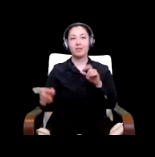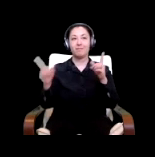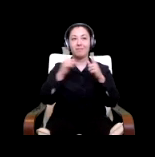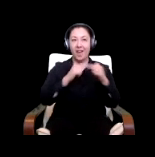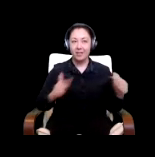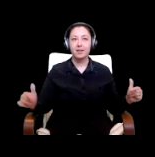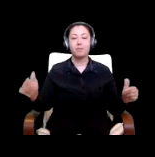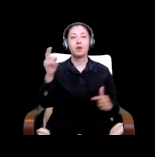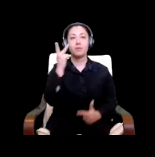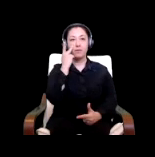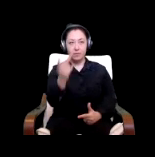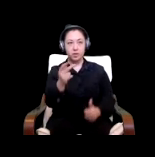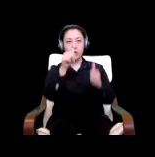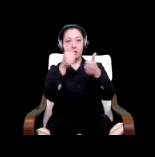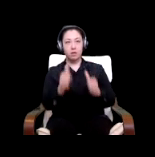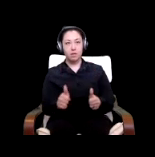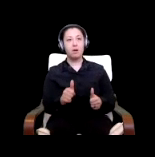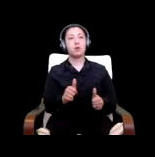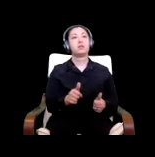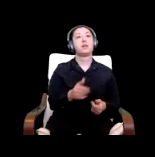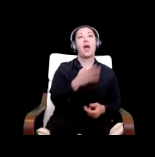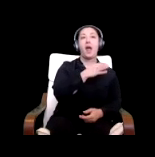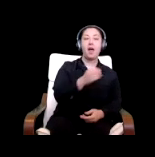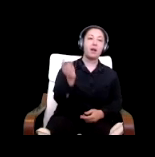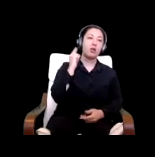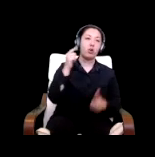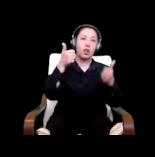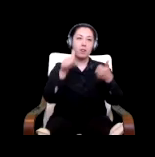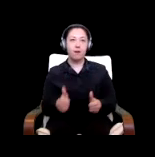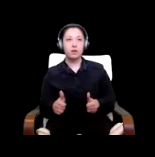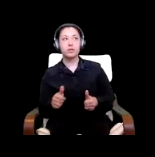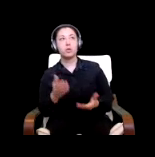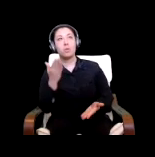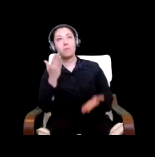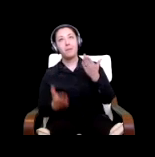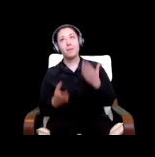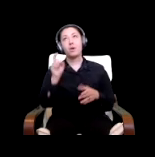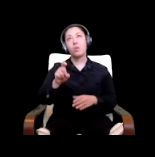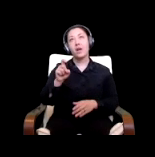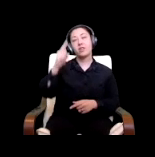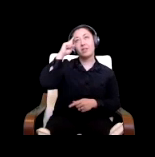and how they can be addressed at the same time or ensure we consider the loss of one